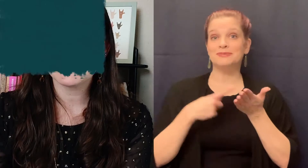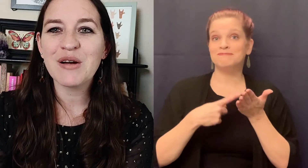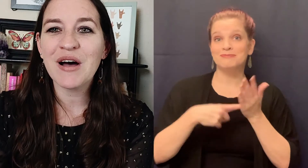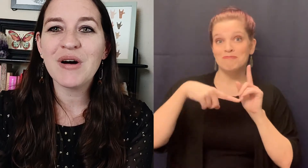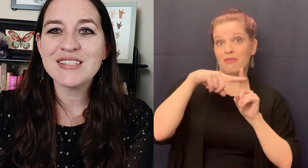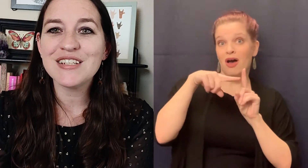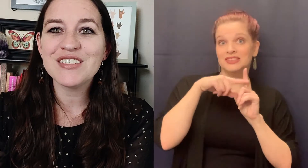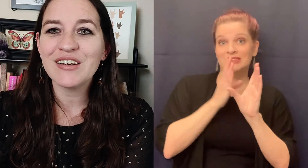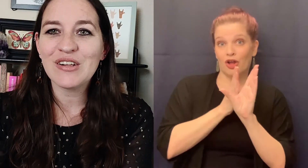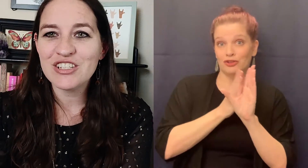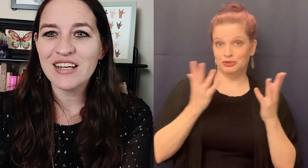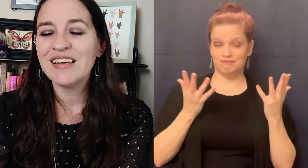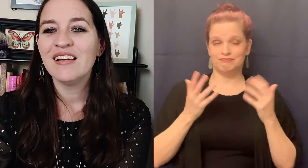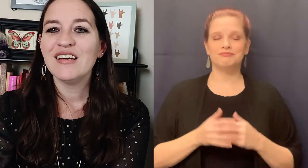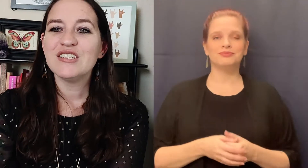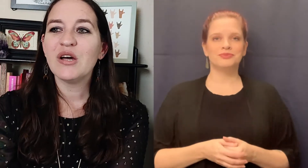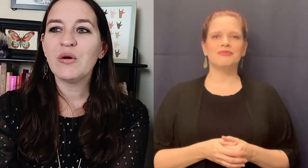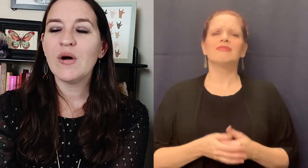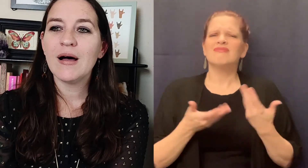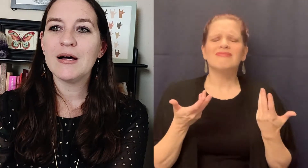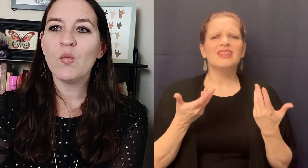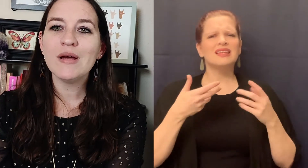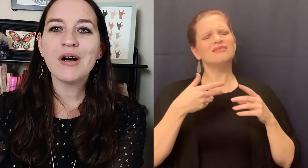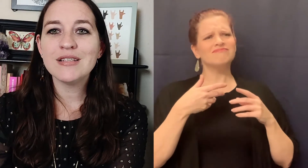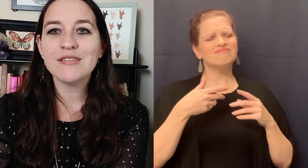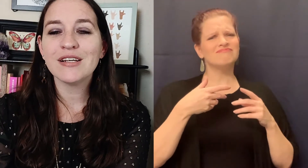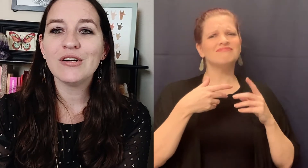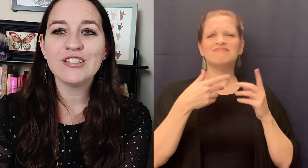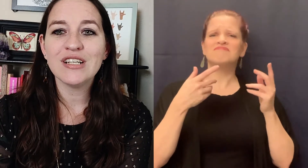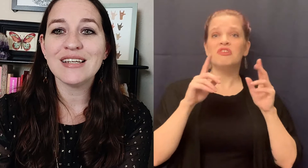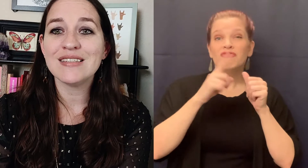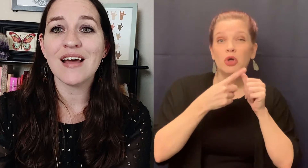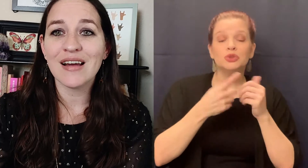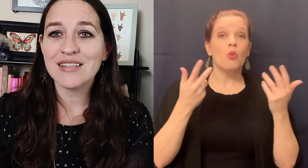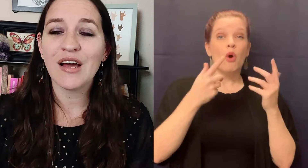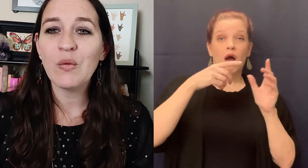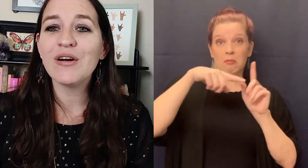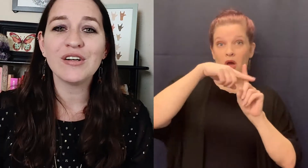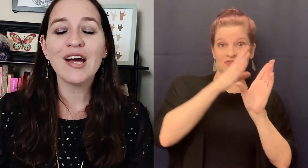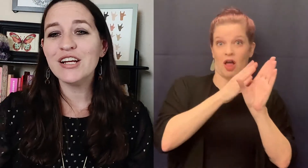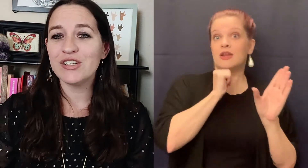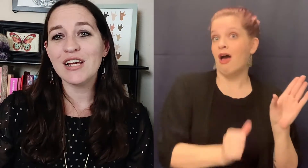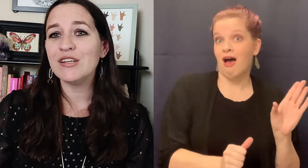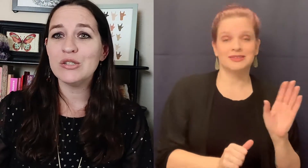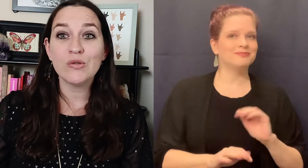Let's talk about positive psychology, so what positive psychology is not...we are not here to tell you